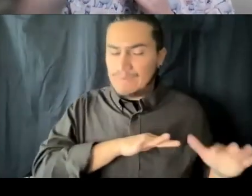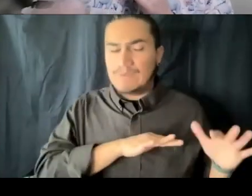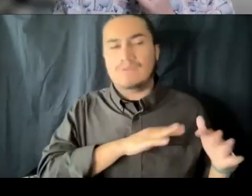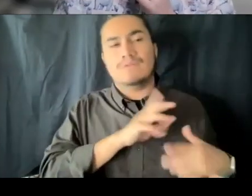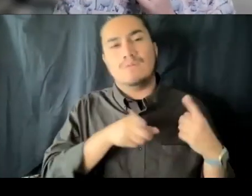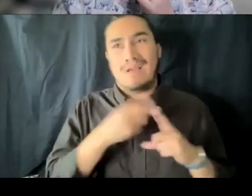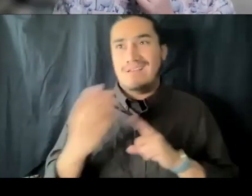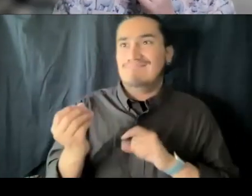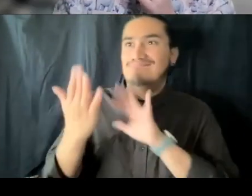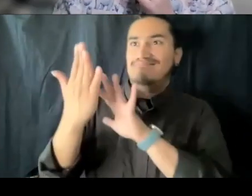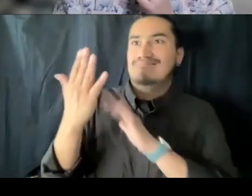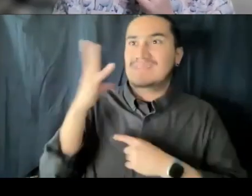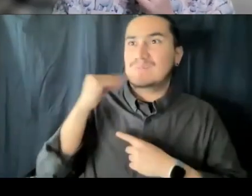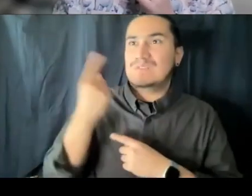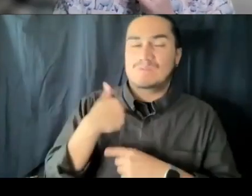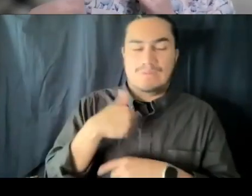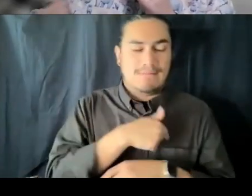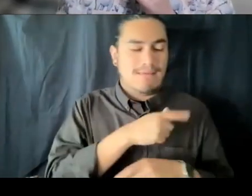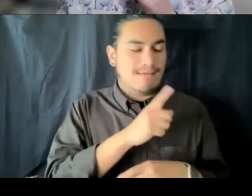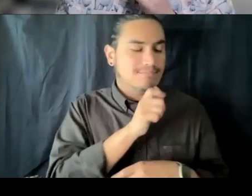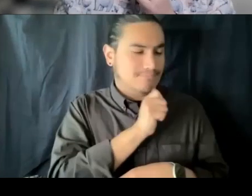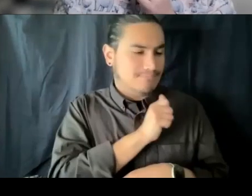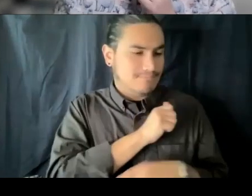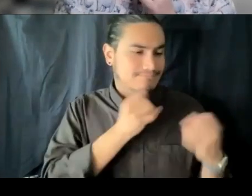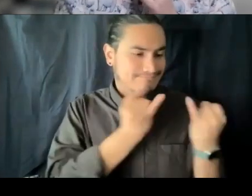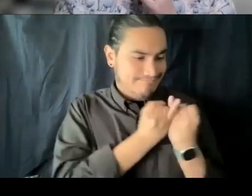It decreases our trust in others oftentimes